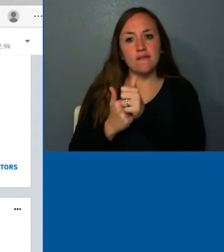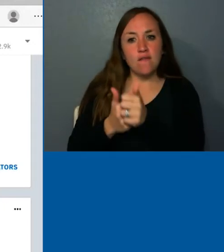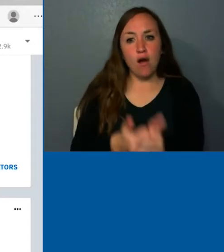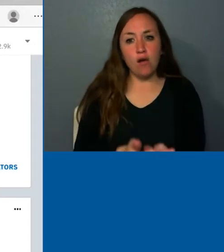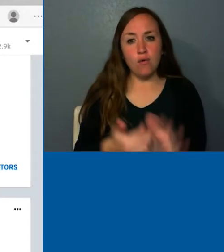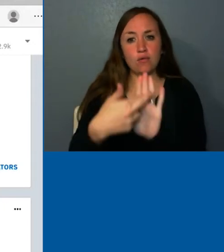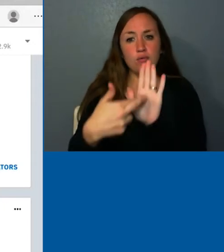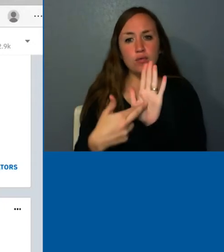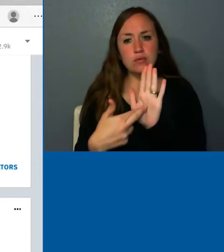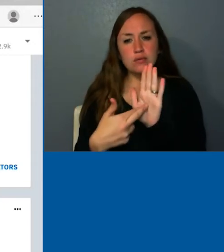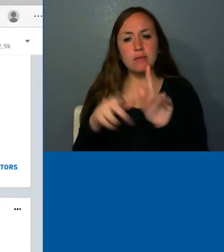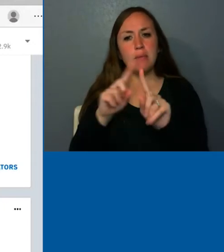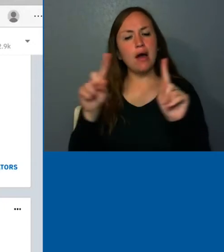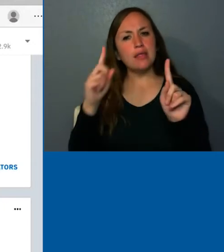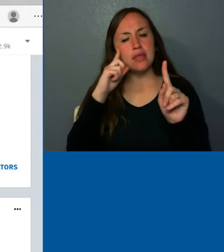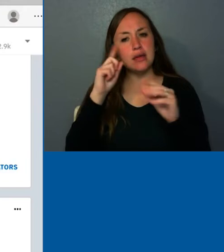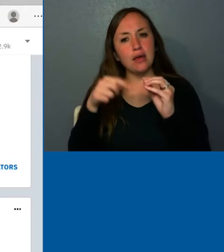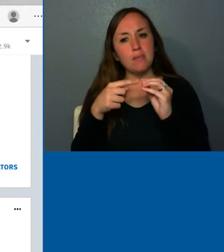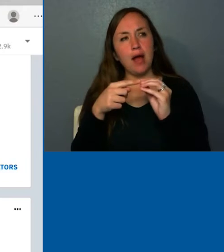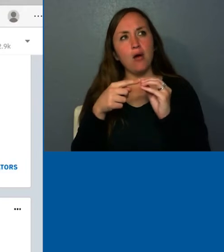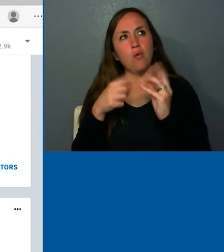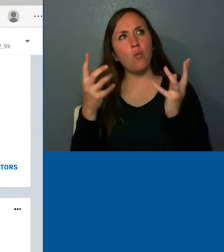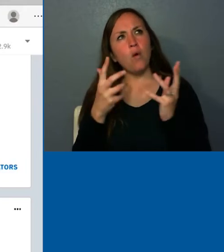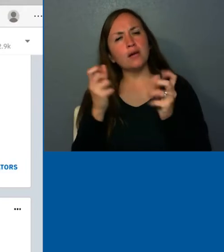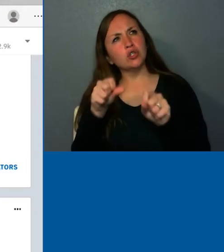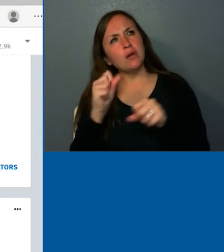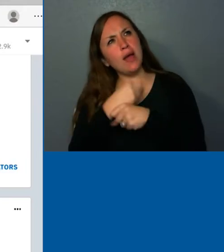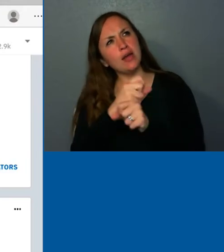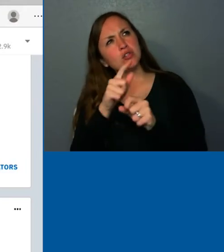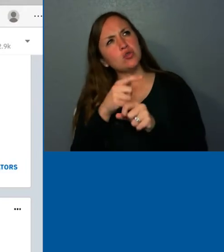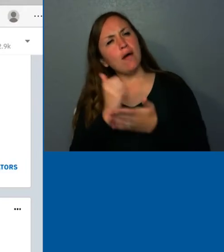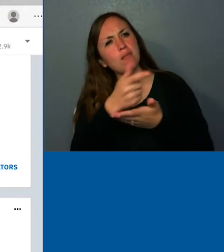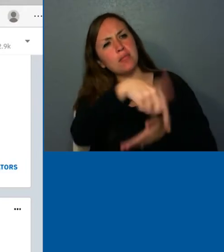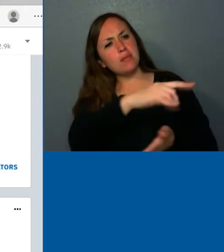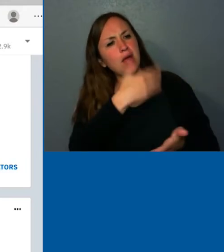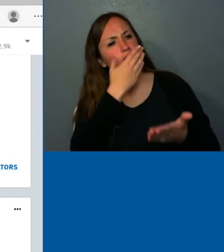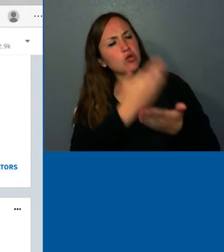but by thinking about a great user experience and about how the product is used,